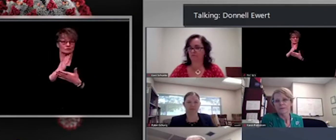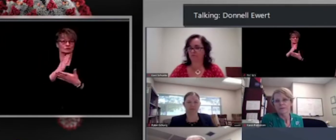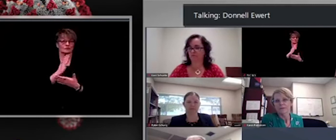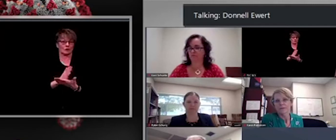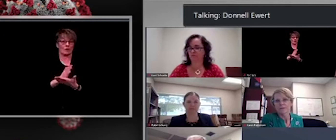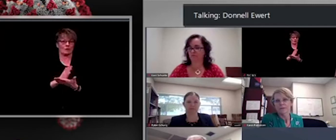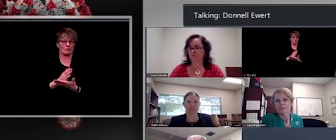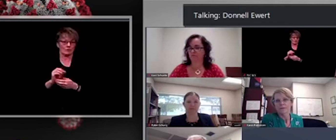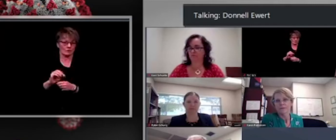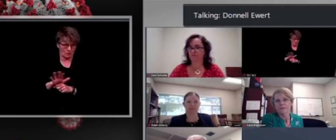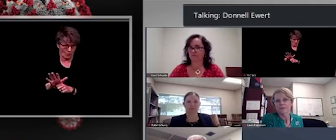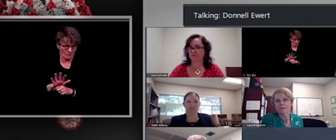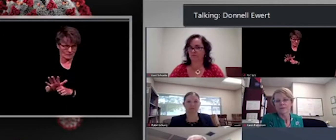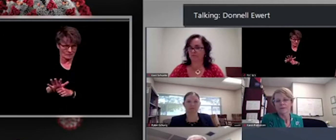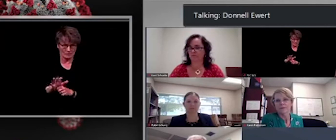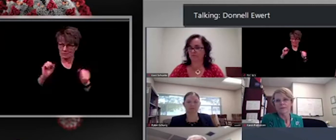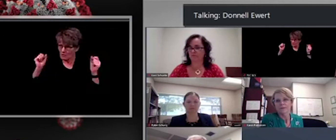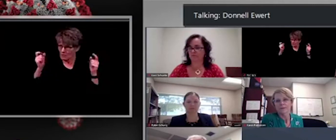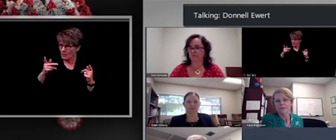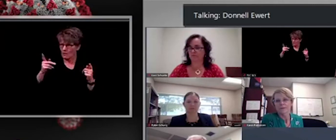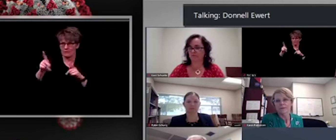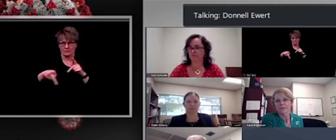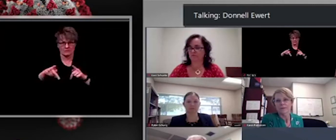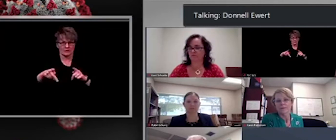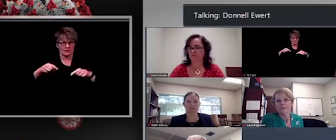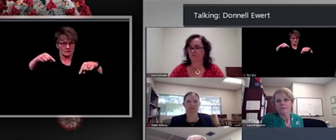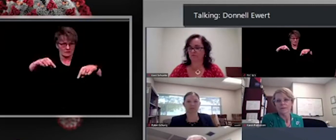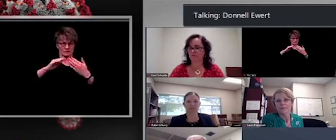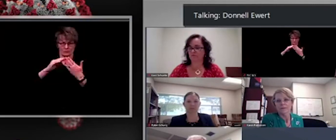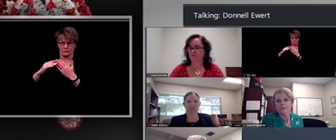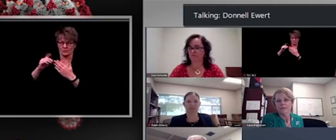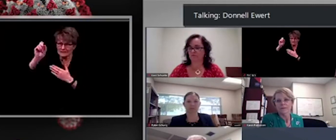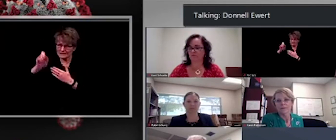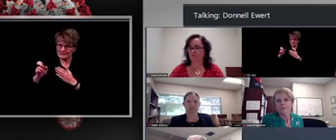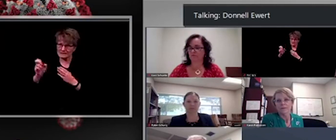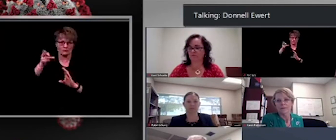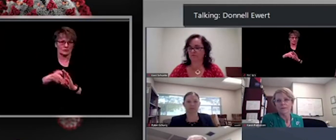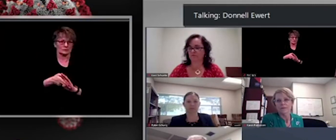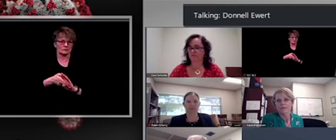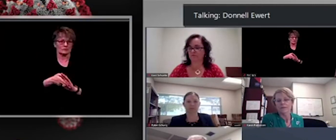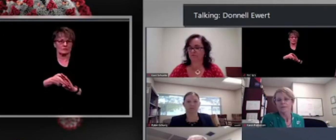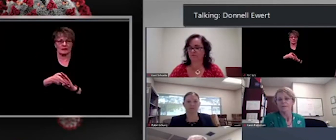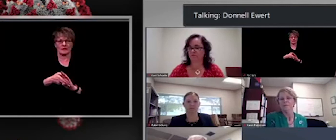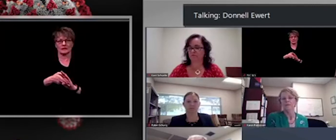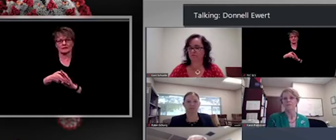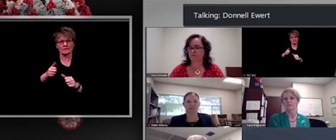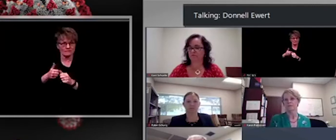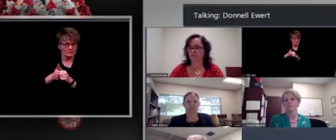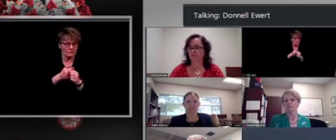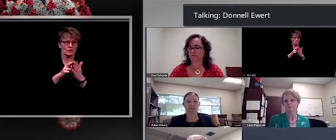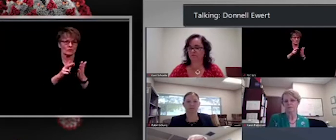got participate. No one institution or sector of the community can solve our problem. We've